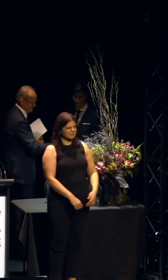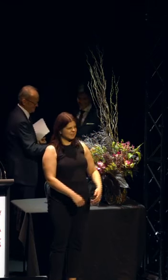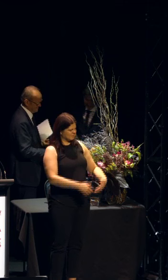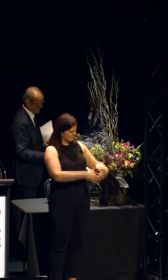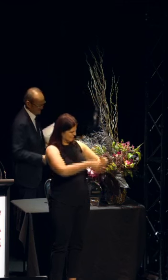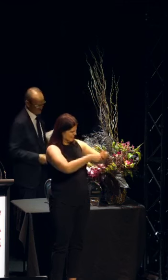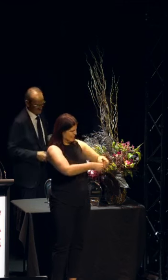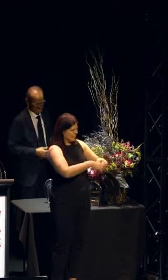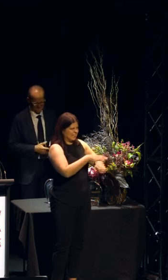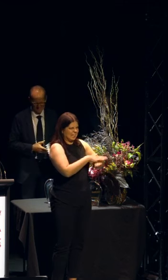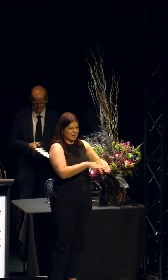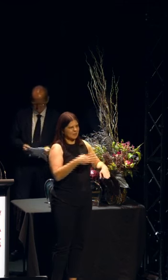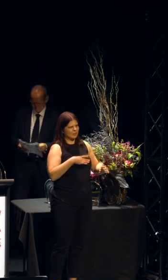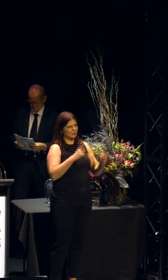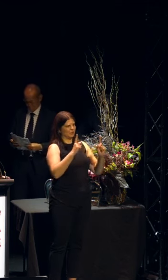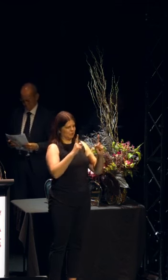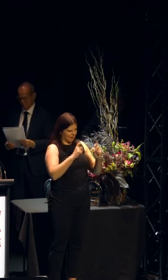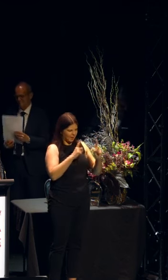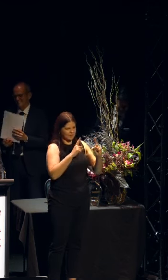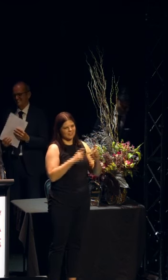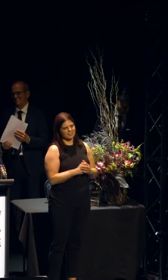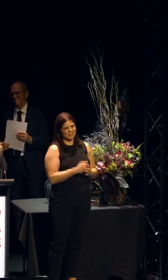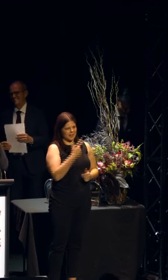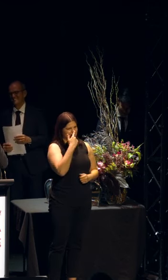You're lucky you didn't get a kiss, I'm so happy!